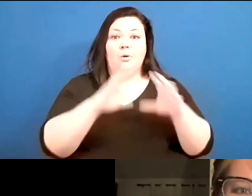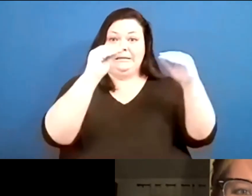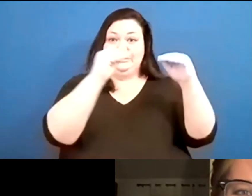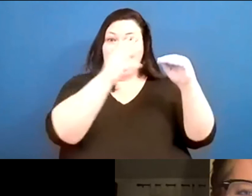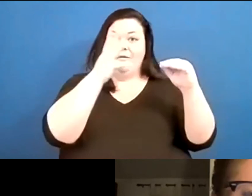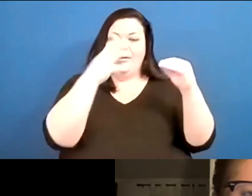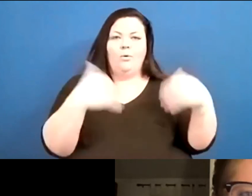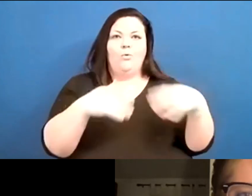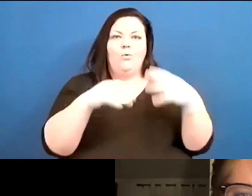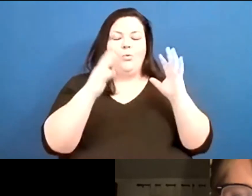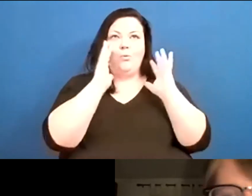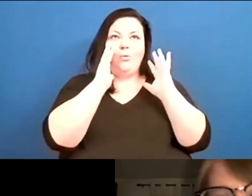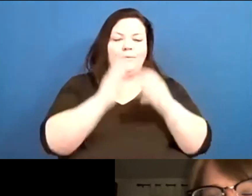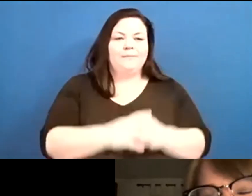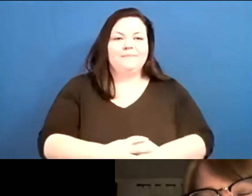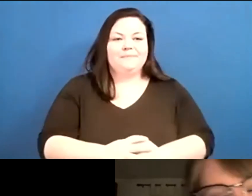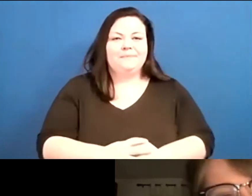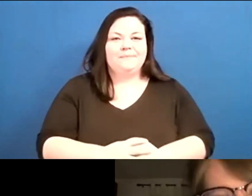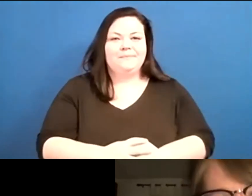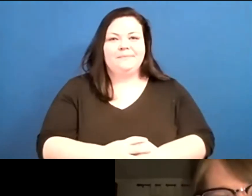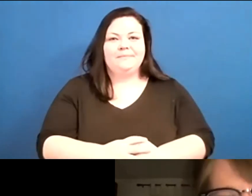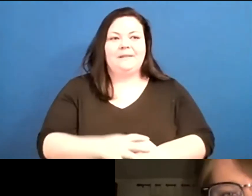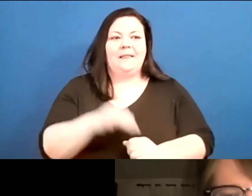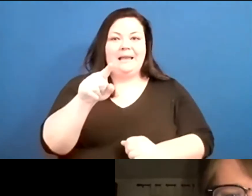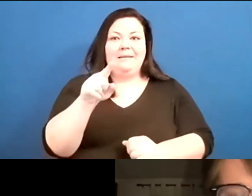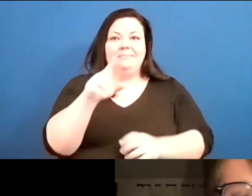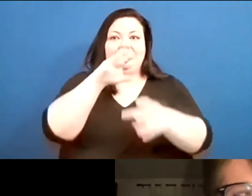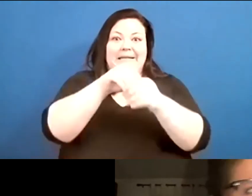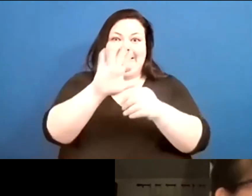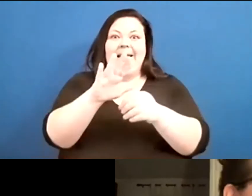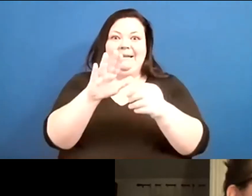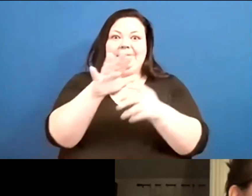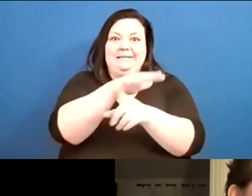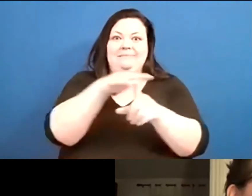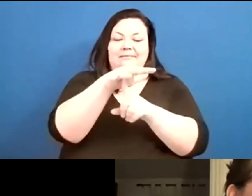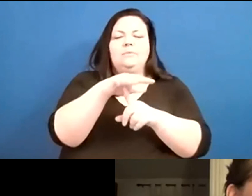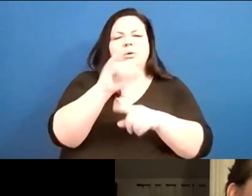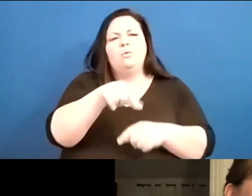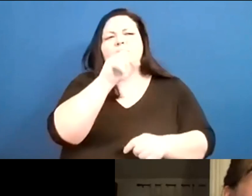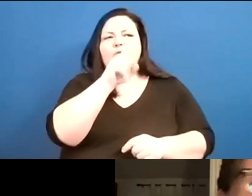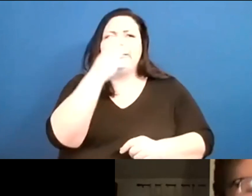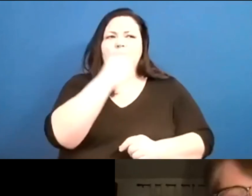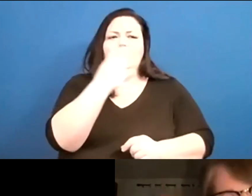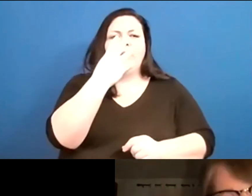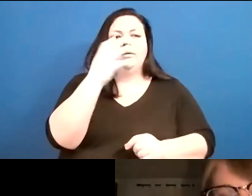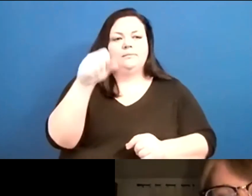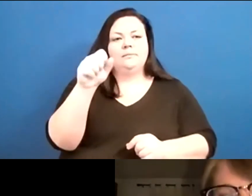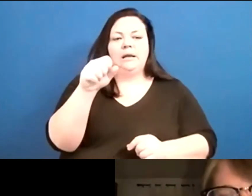must have loved that, it was like him in his element. It was really beautiful to just, yeah, we, it was, it was cool and we